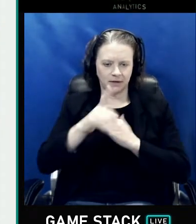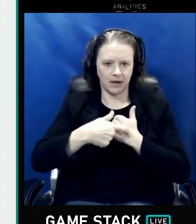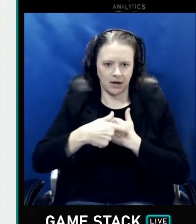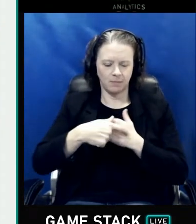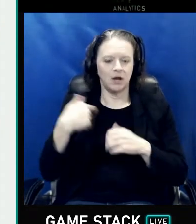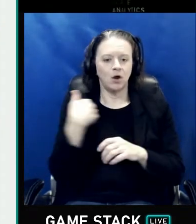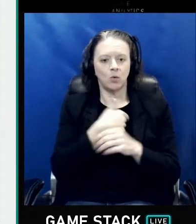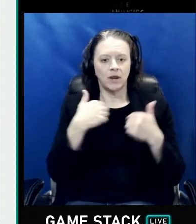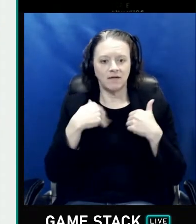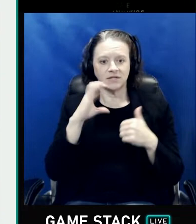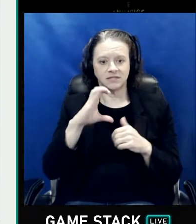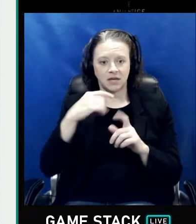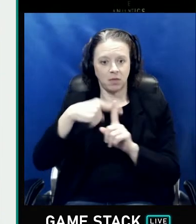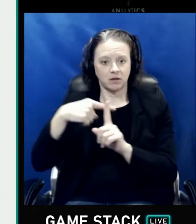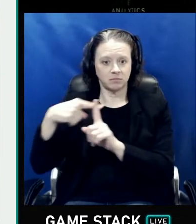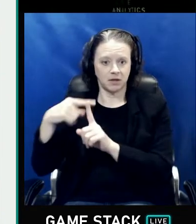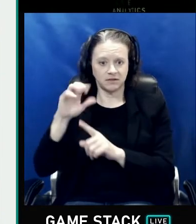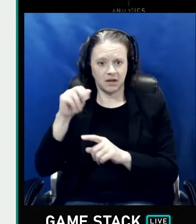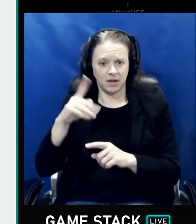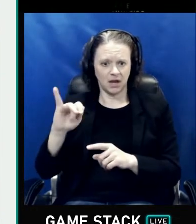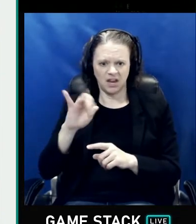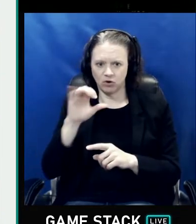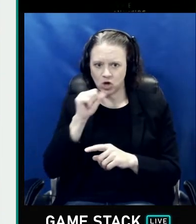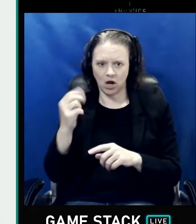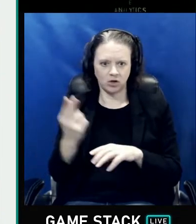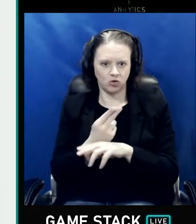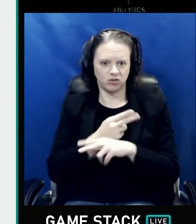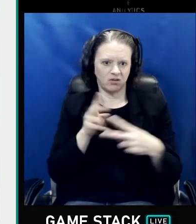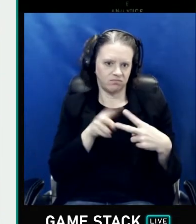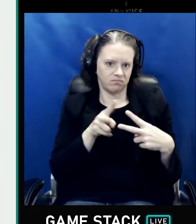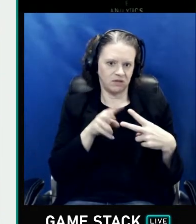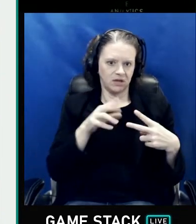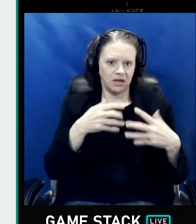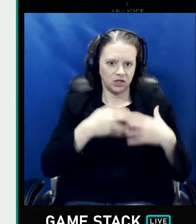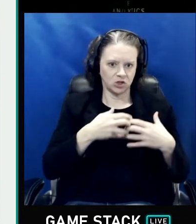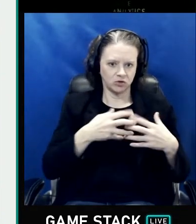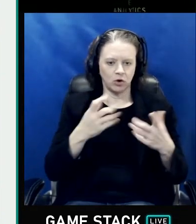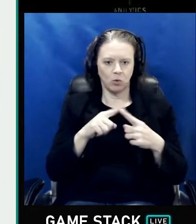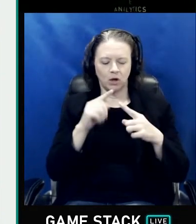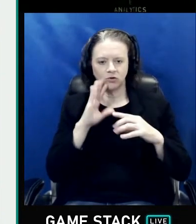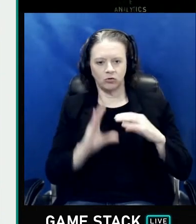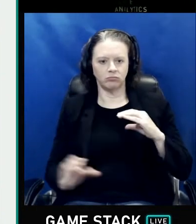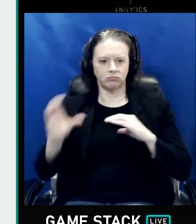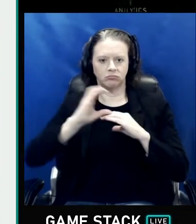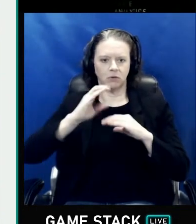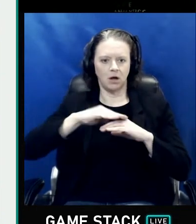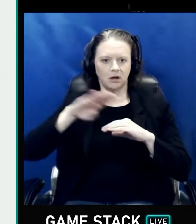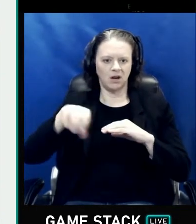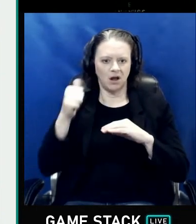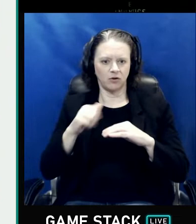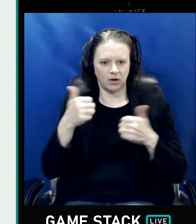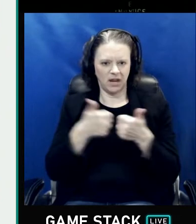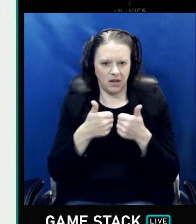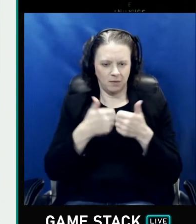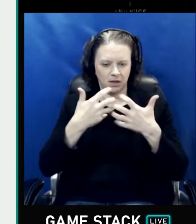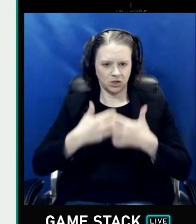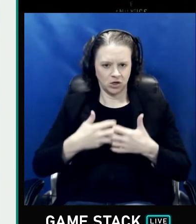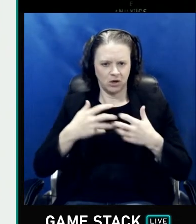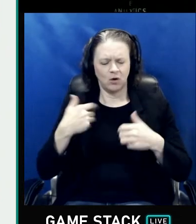Unreal or Unity, or have your own game engines that you want to build on top of, with support for a whole list of platforms. Windows,